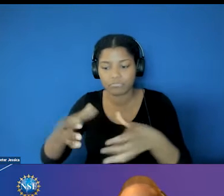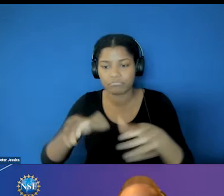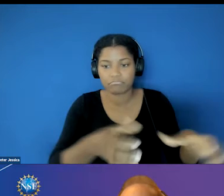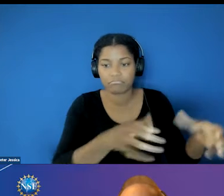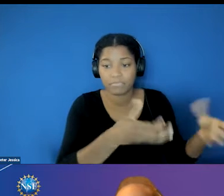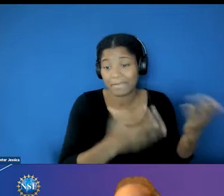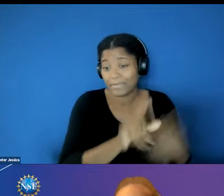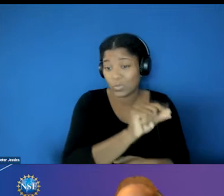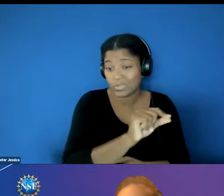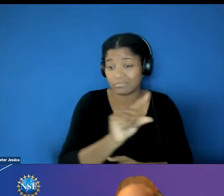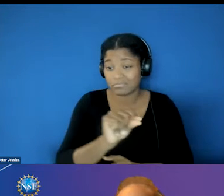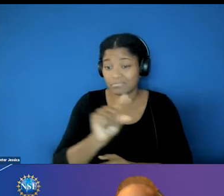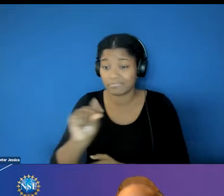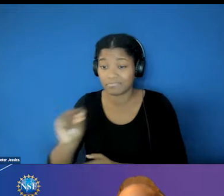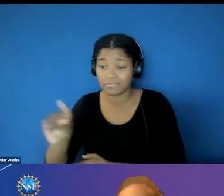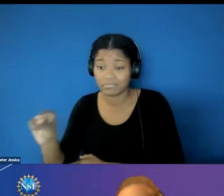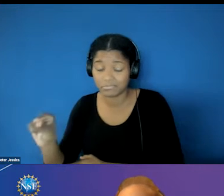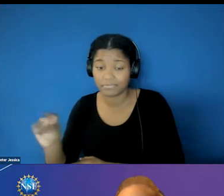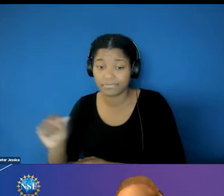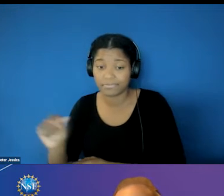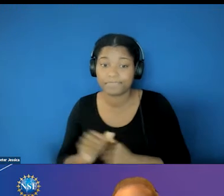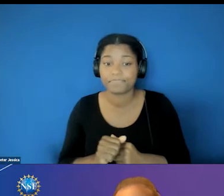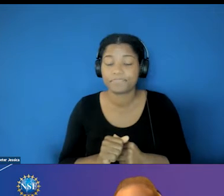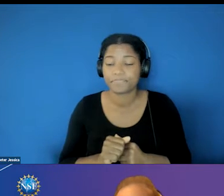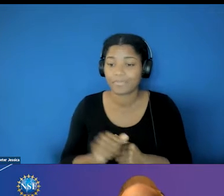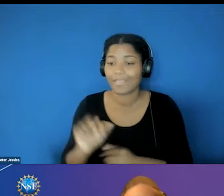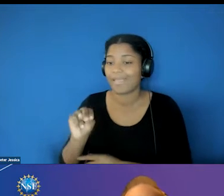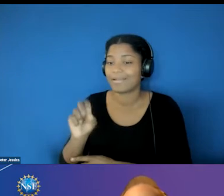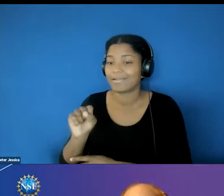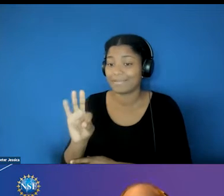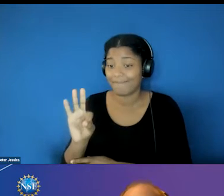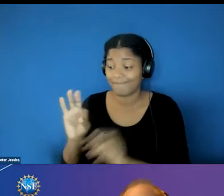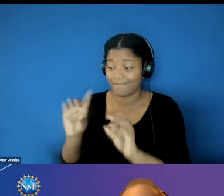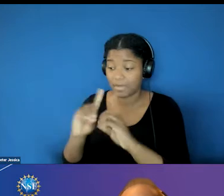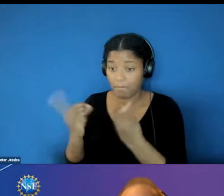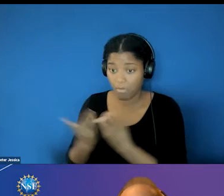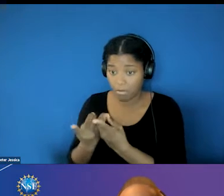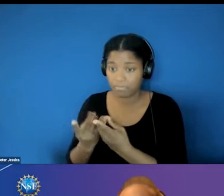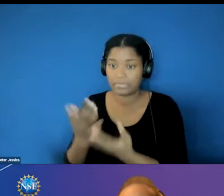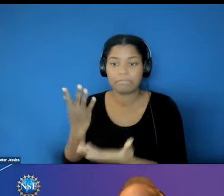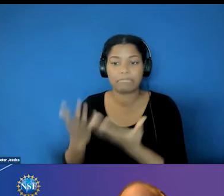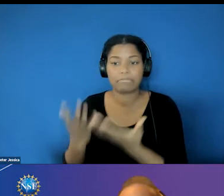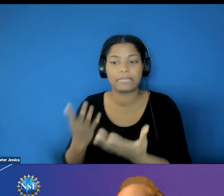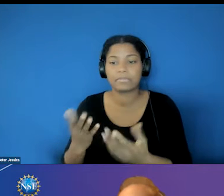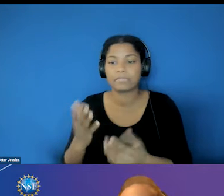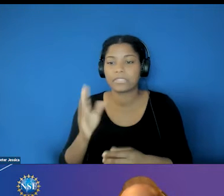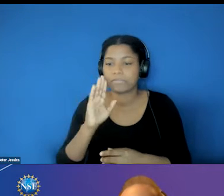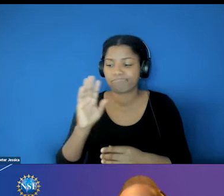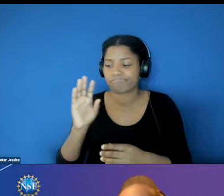into a more appropriate, NSF division for the proposal review. And just as an example,